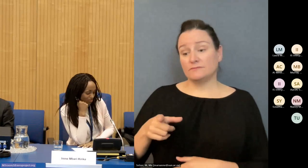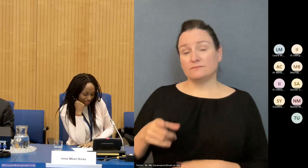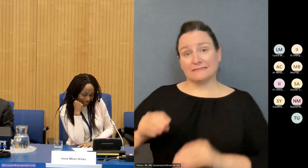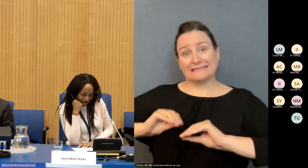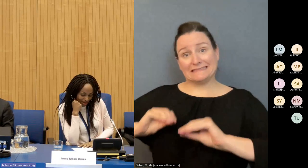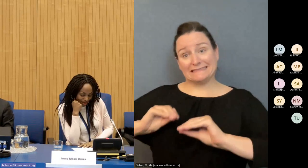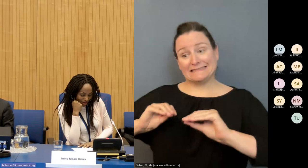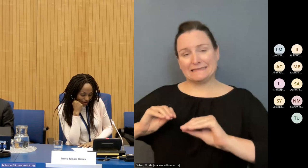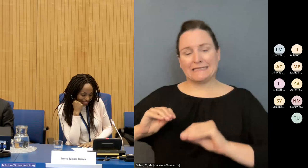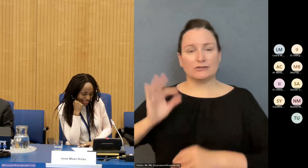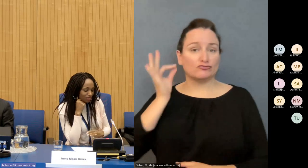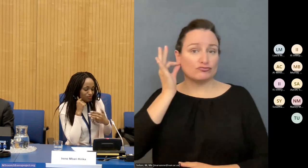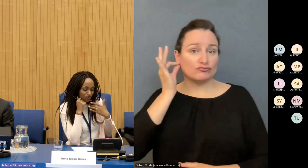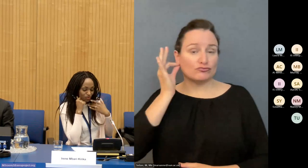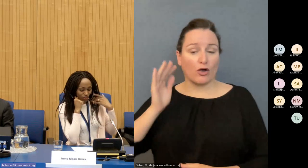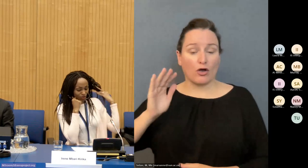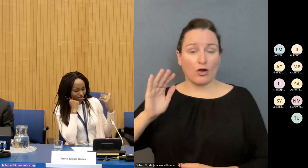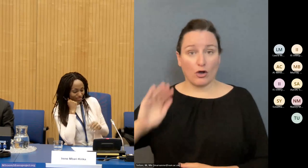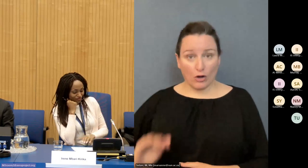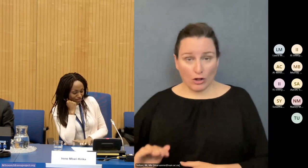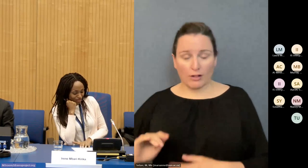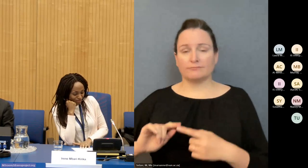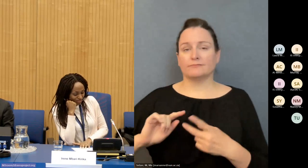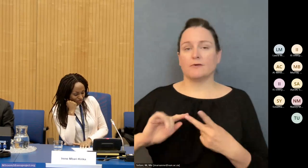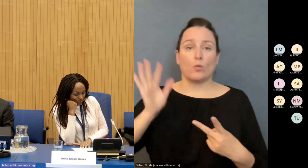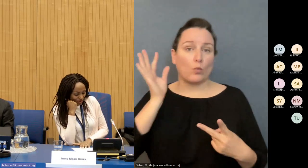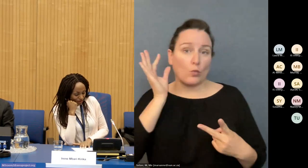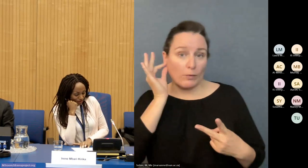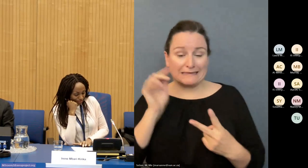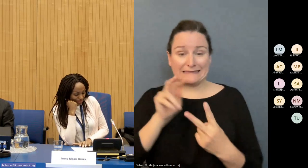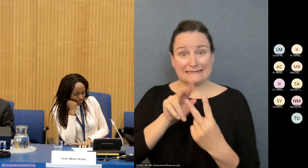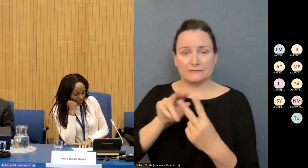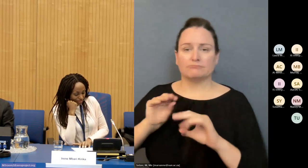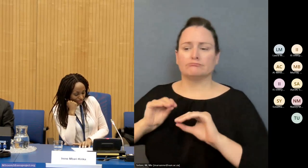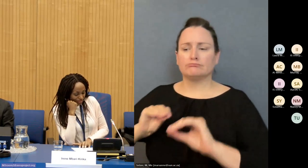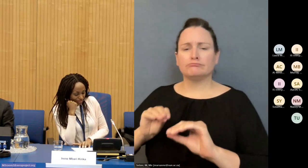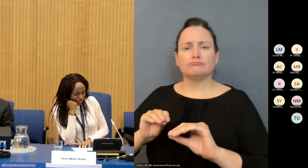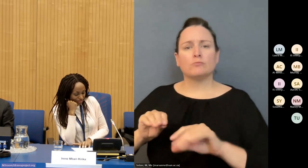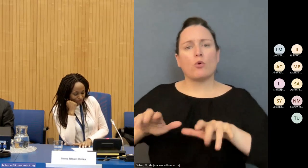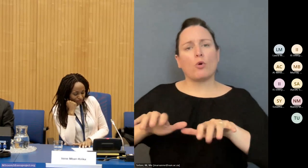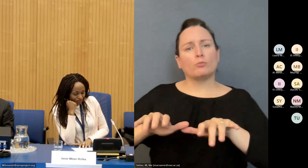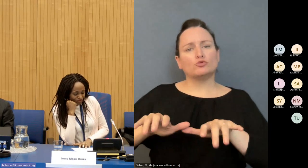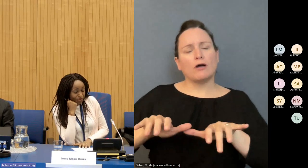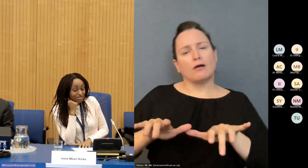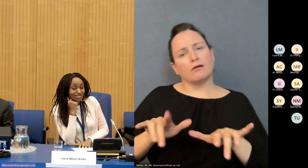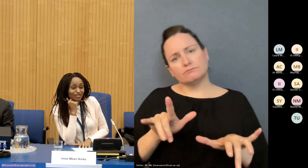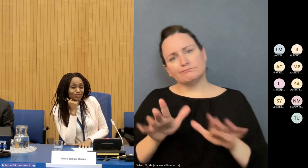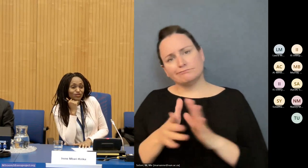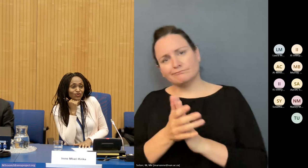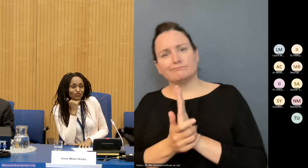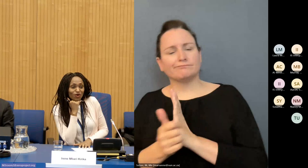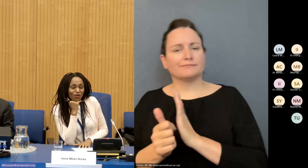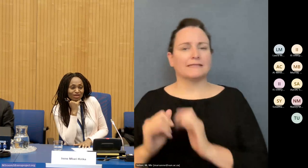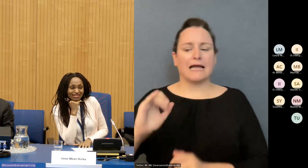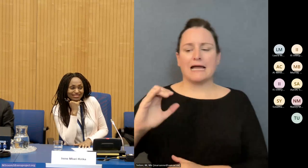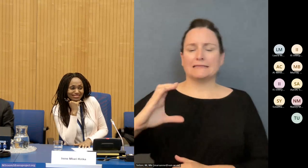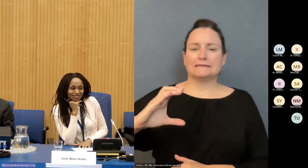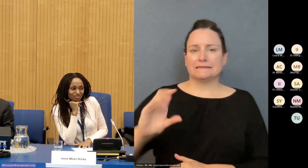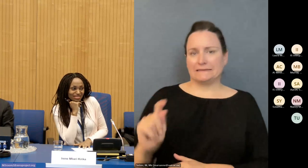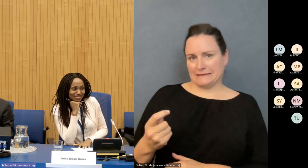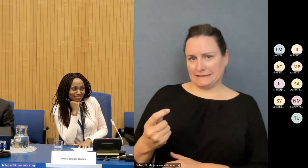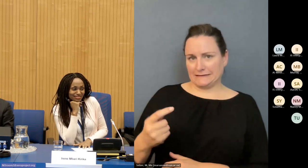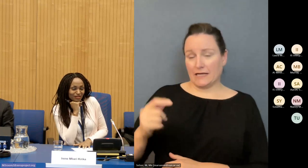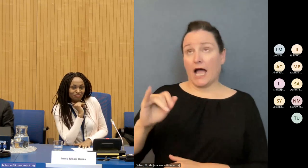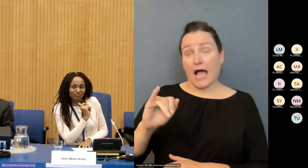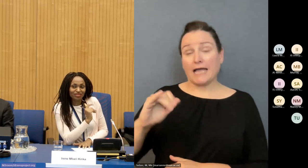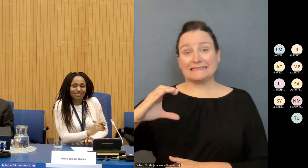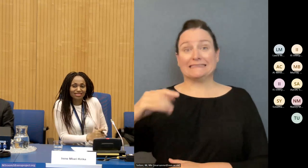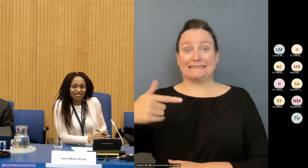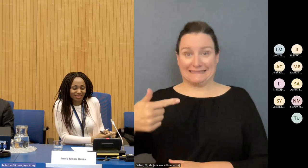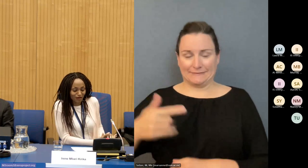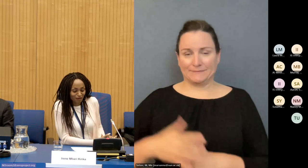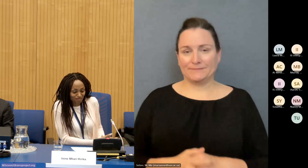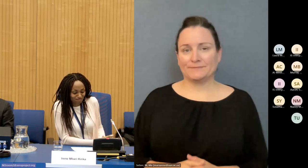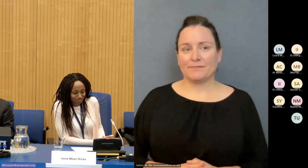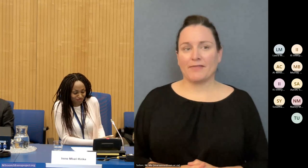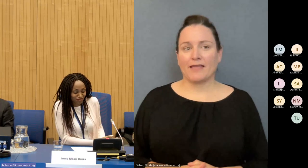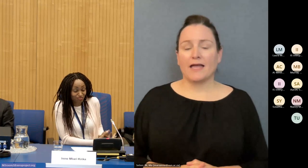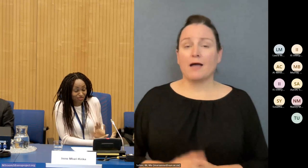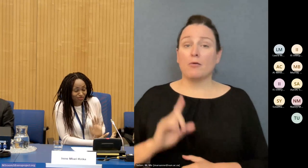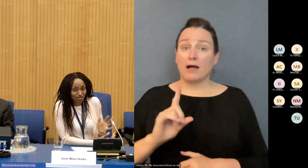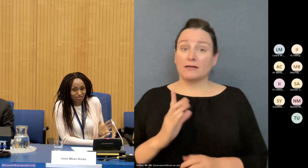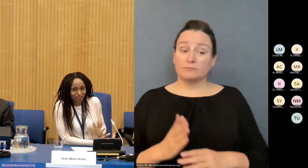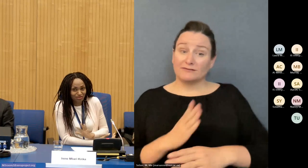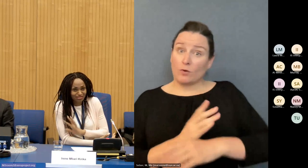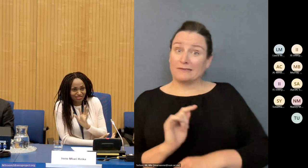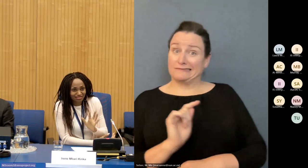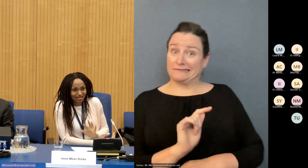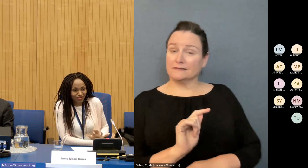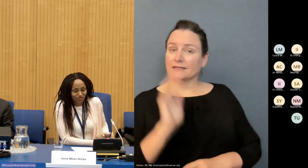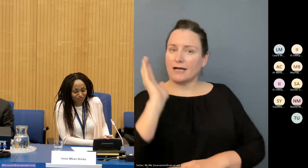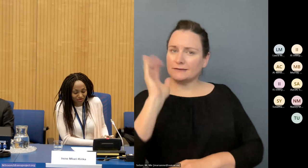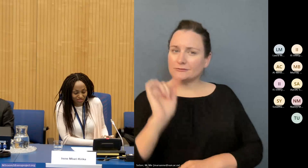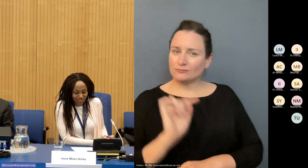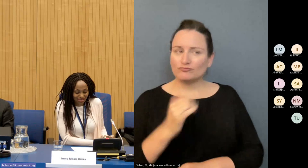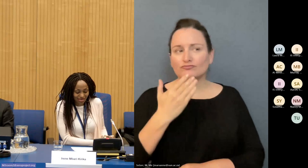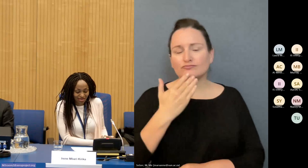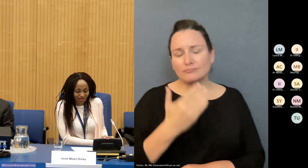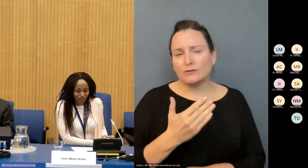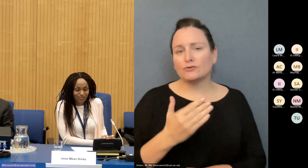women. I definitely wanted to recommend Johannes for raising the competition of disabilities. There